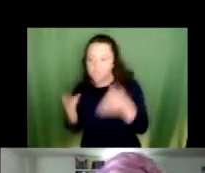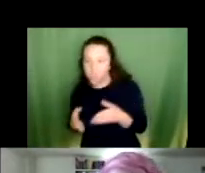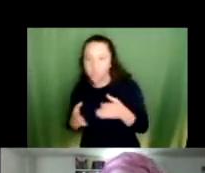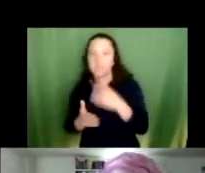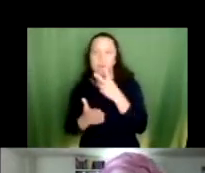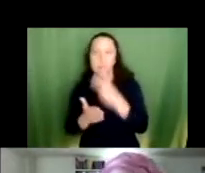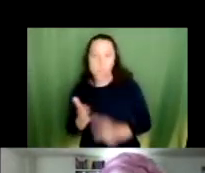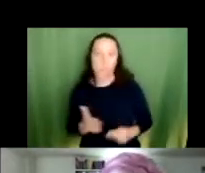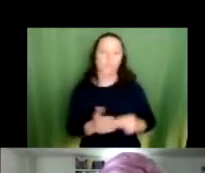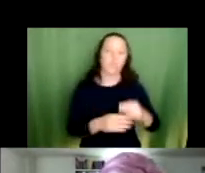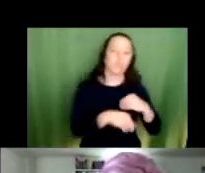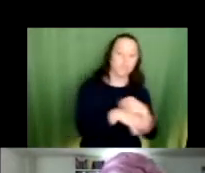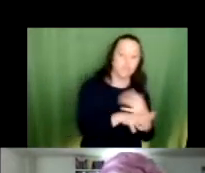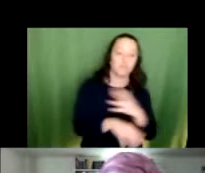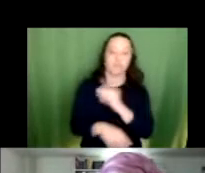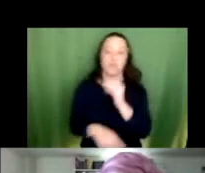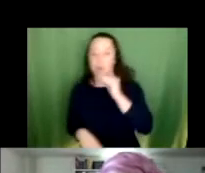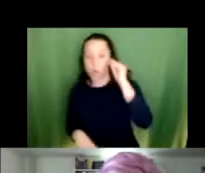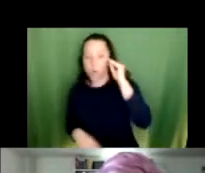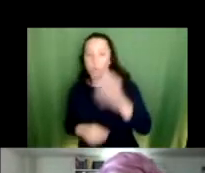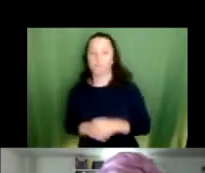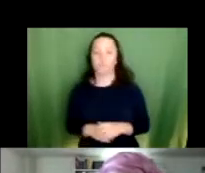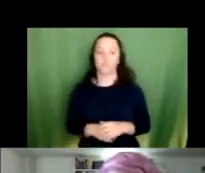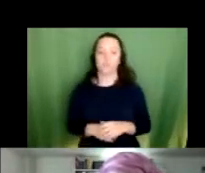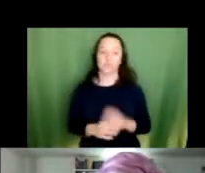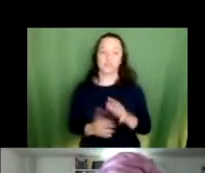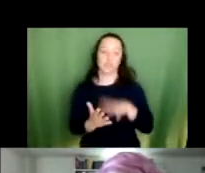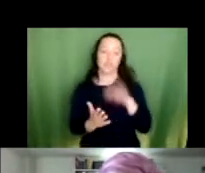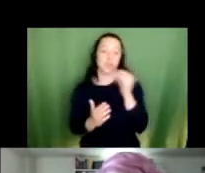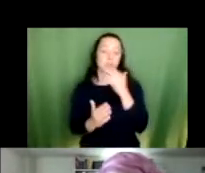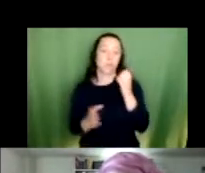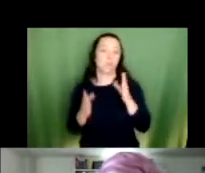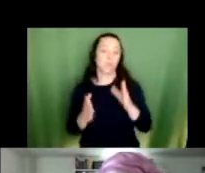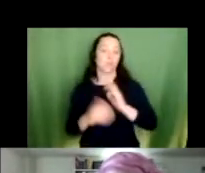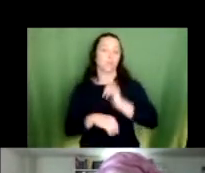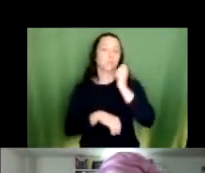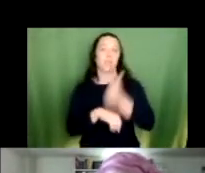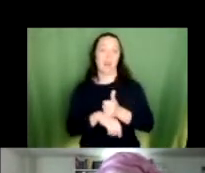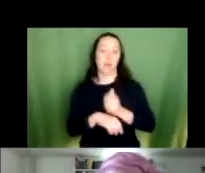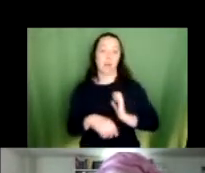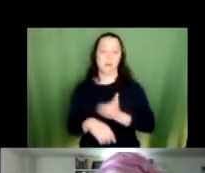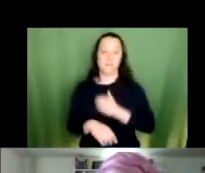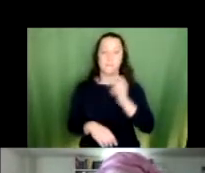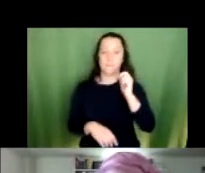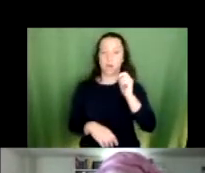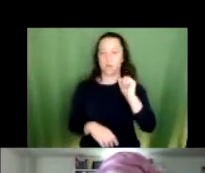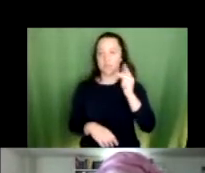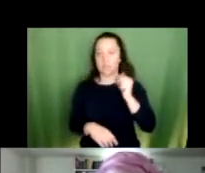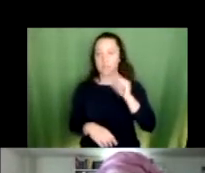quickly learned the best way to set up our space So that the actors who were at home